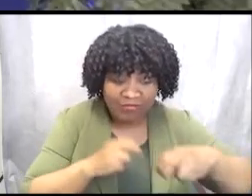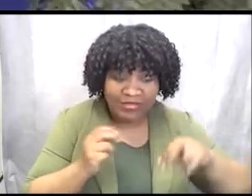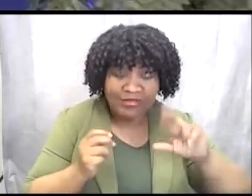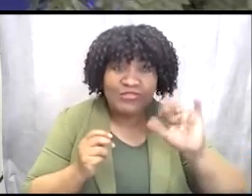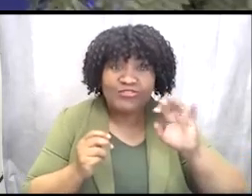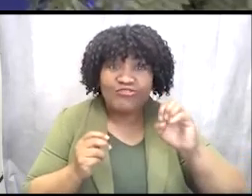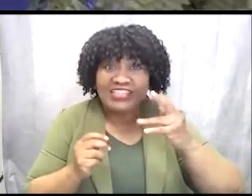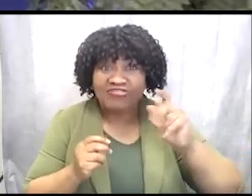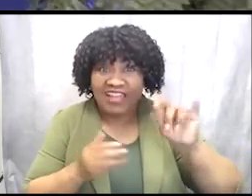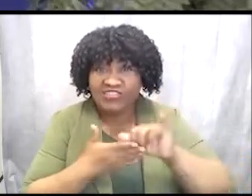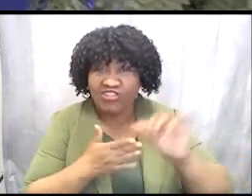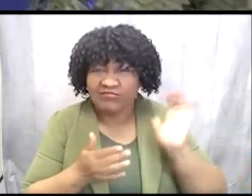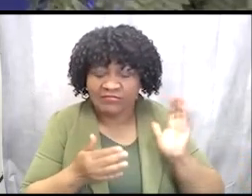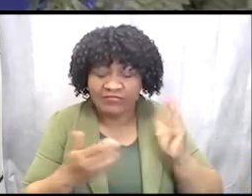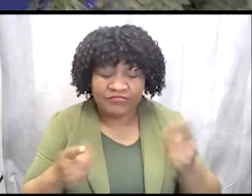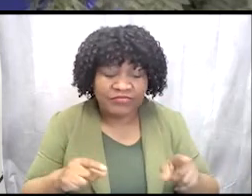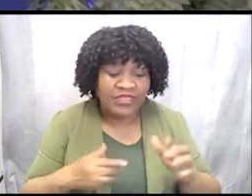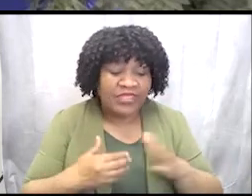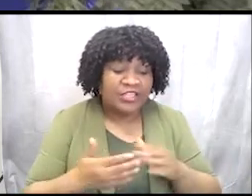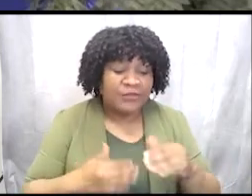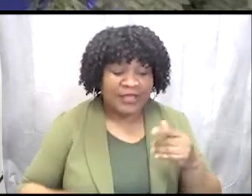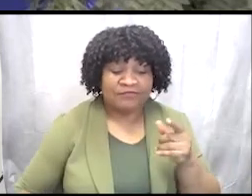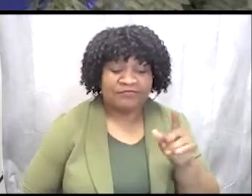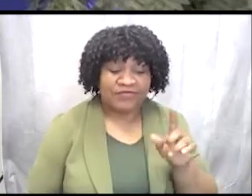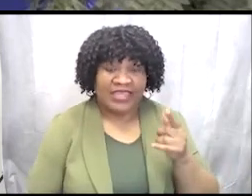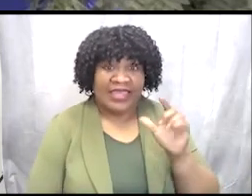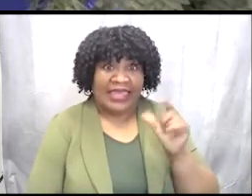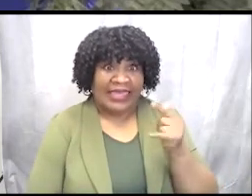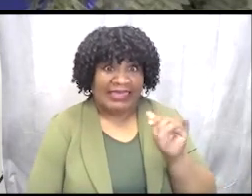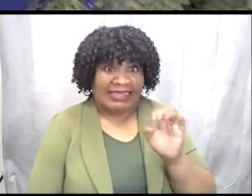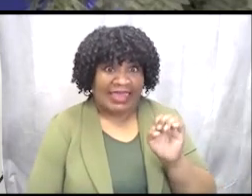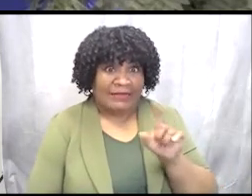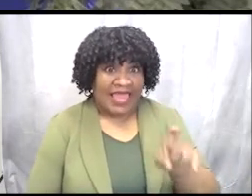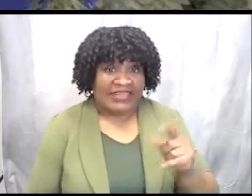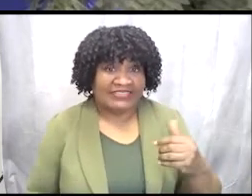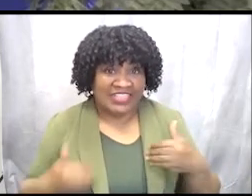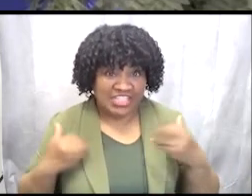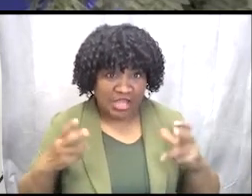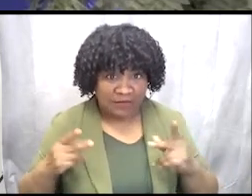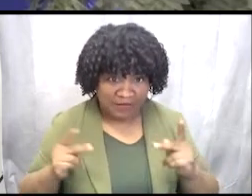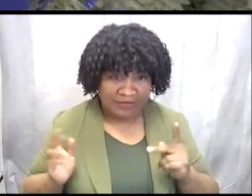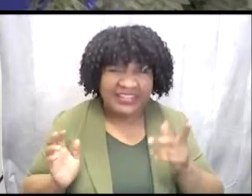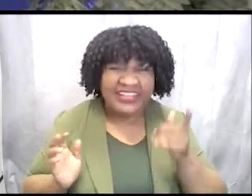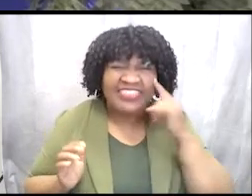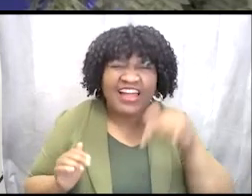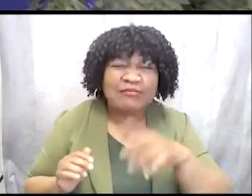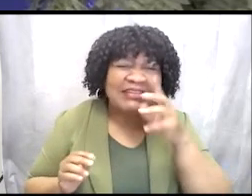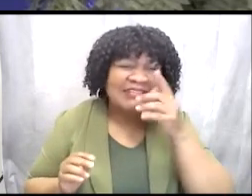and then Gabe Pressman asked the mayor, he said... He asked the young people, he said, it was meant to be a throwaway line.